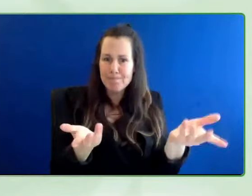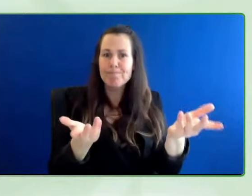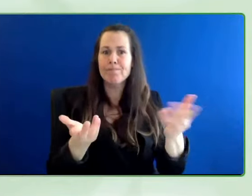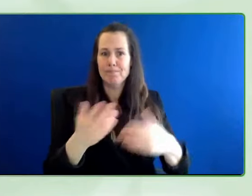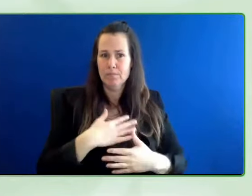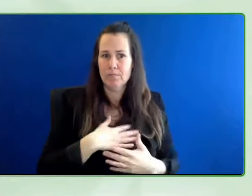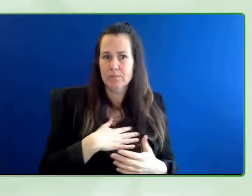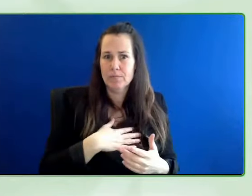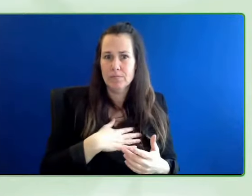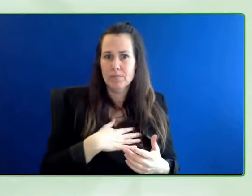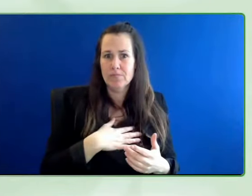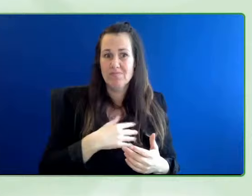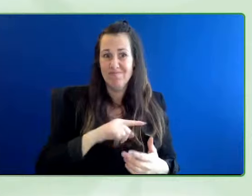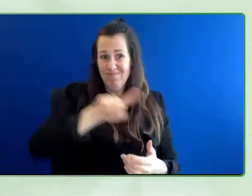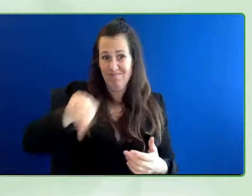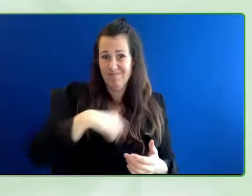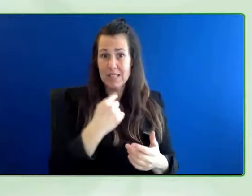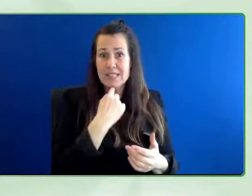support.